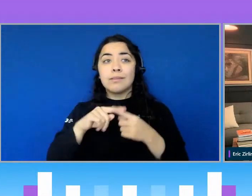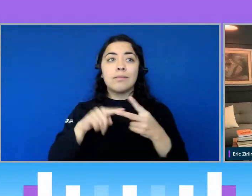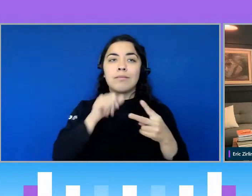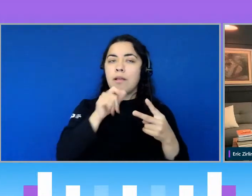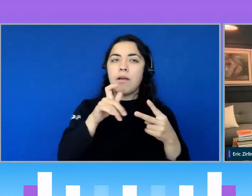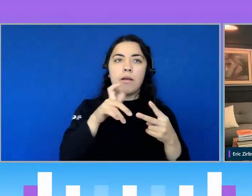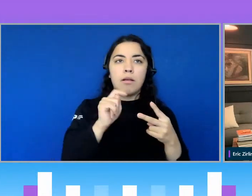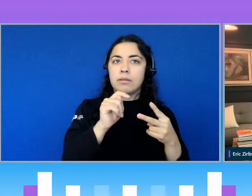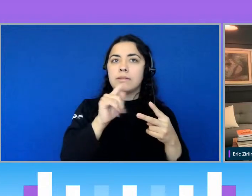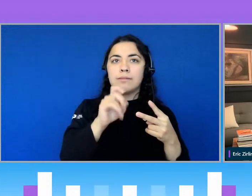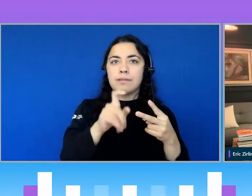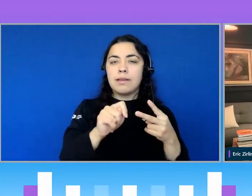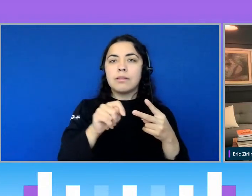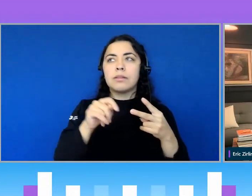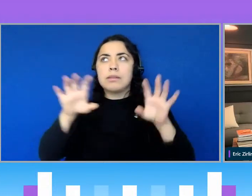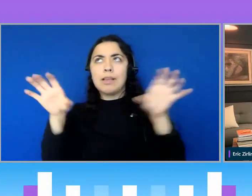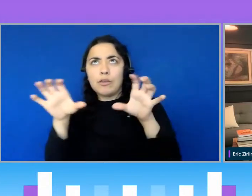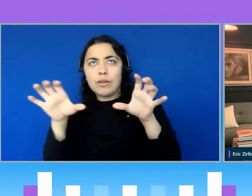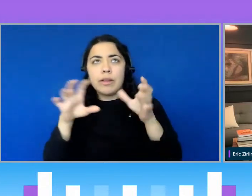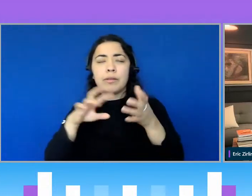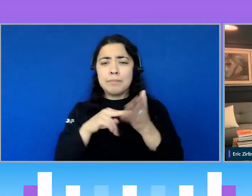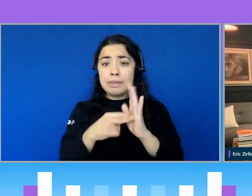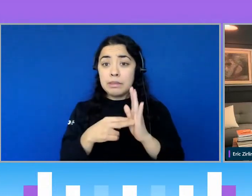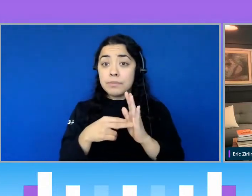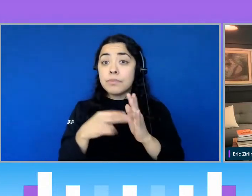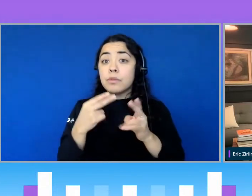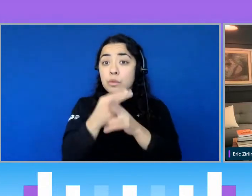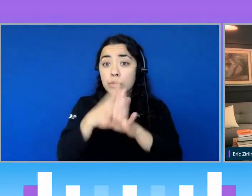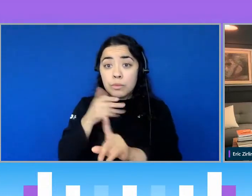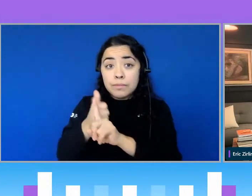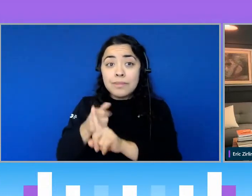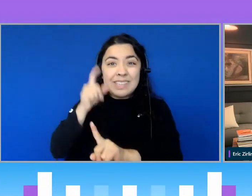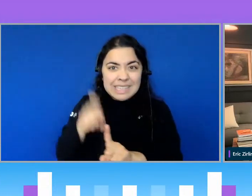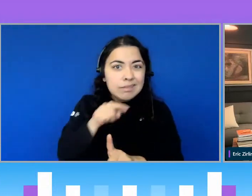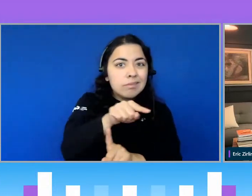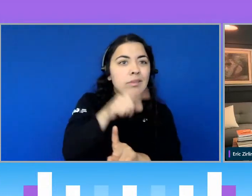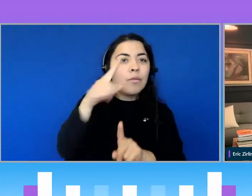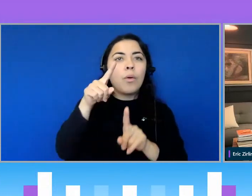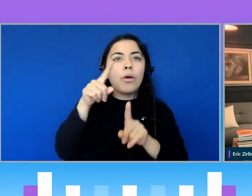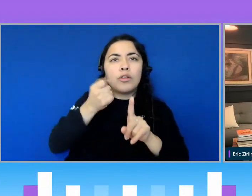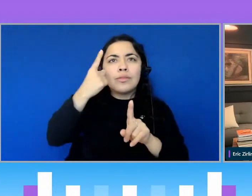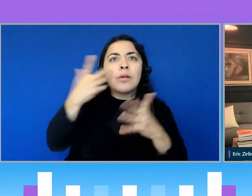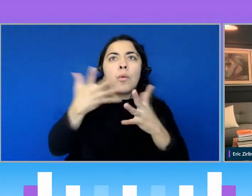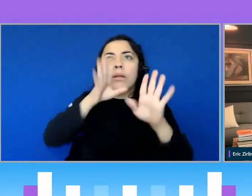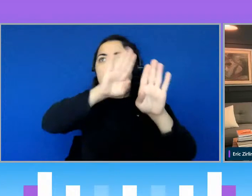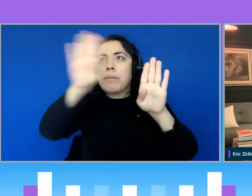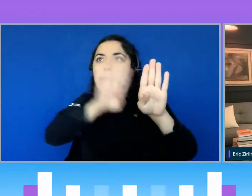text or decorative, I go back to that sentiment of does the user need this to understand the content on the page? So when I